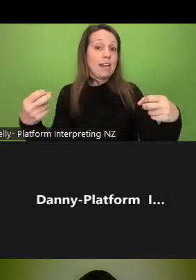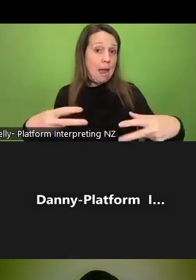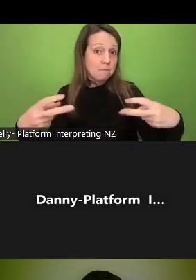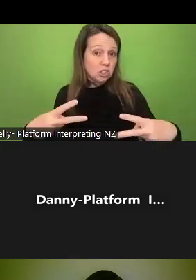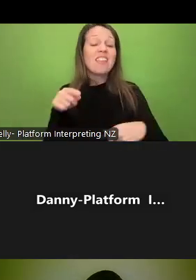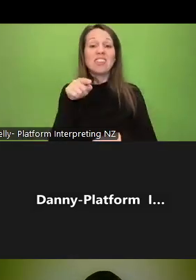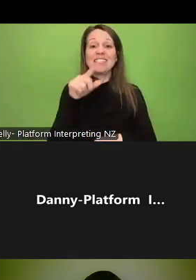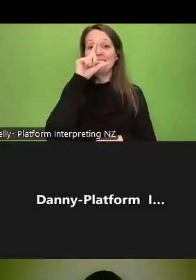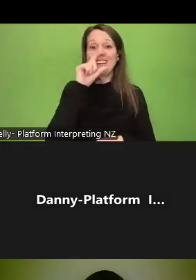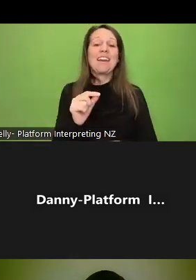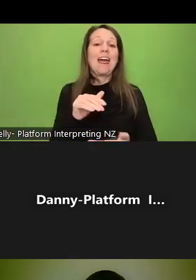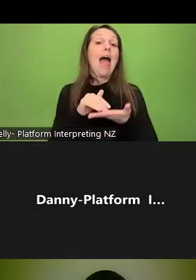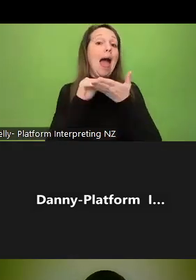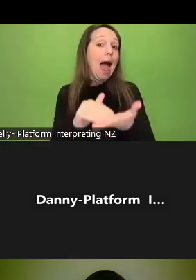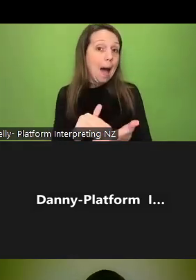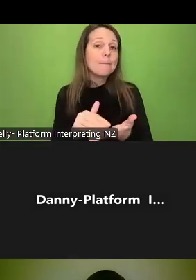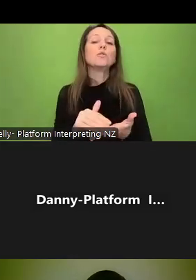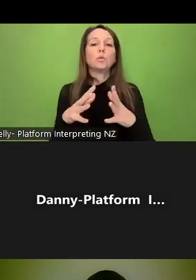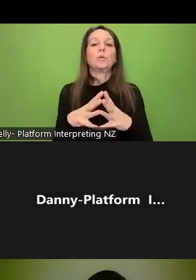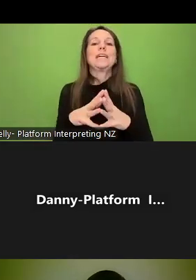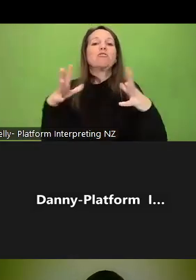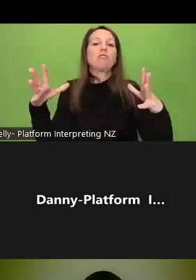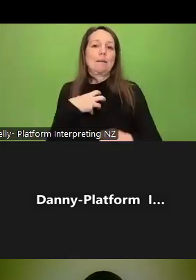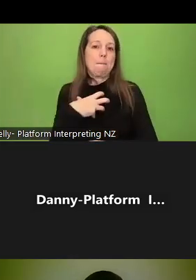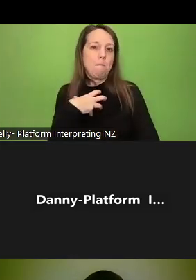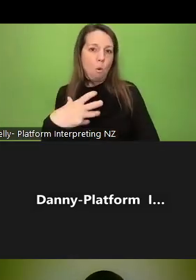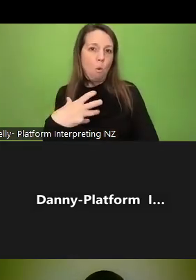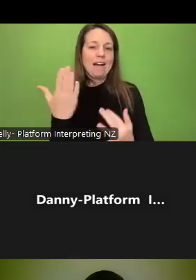It's definitely not the same as providing the interpretation,